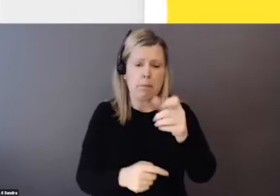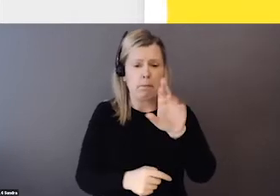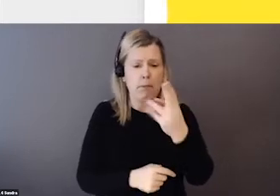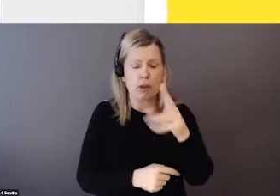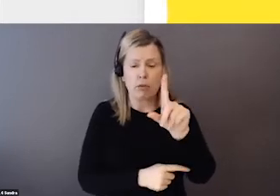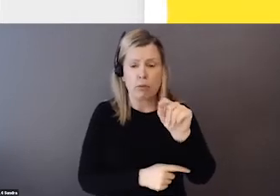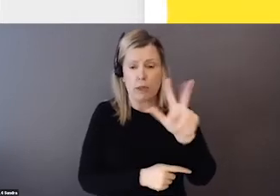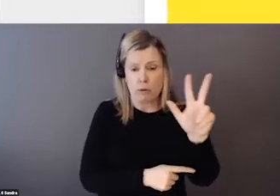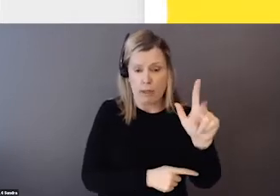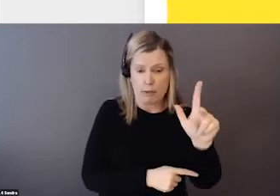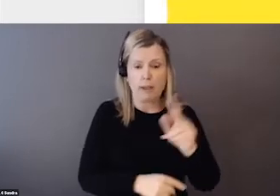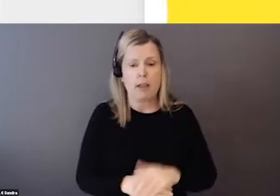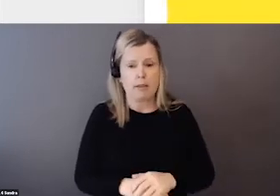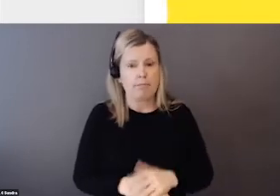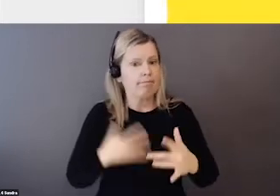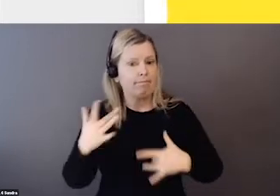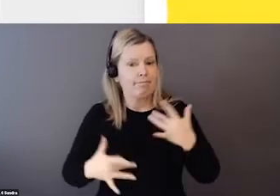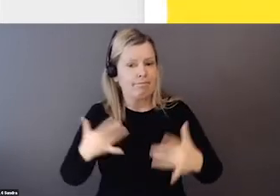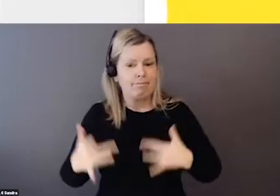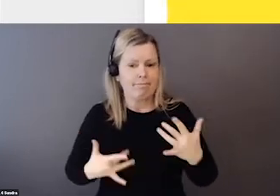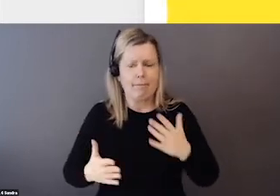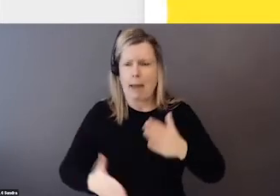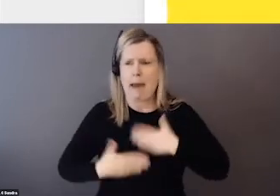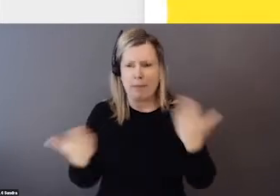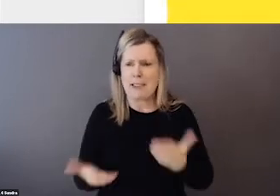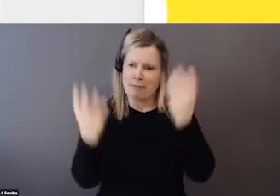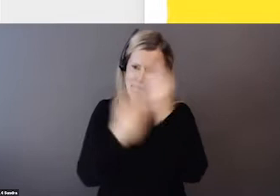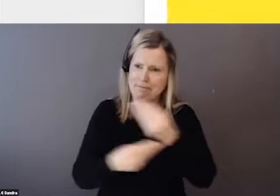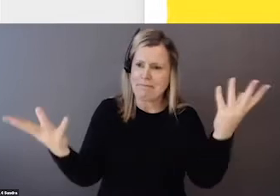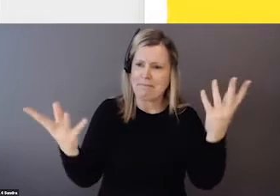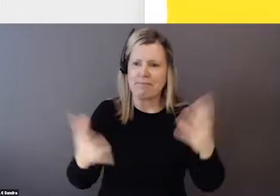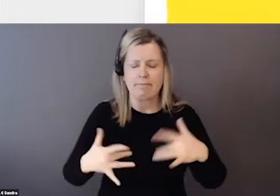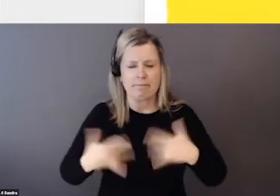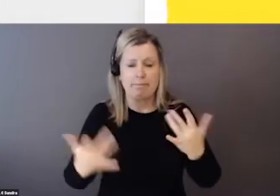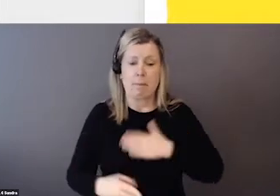It's going to be an exciting endeavor, and I'm very pleased to be able to tell you about it. My name is Dr. Mahadeo Sukhai.